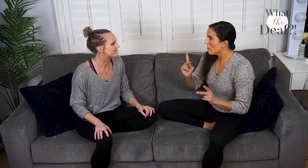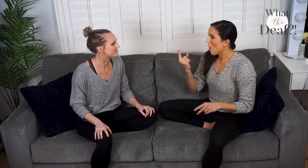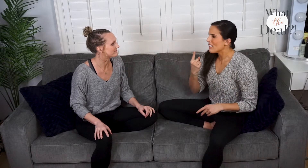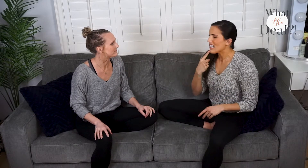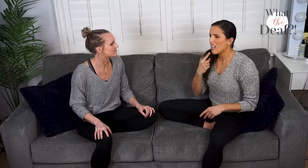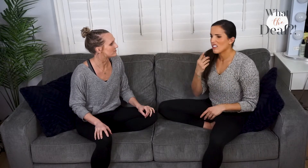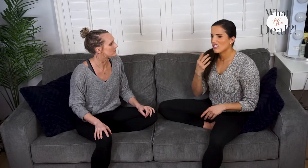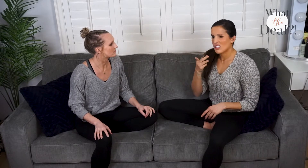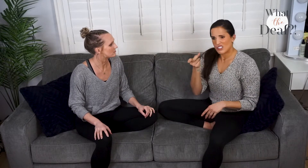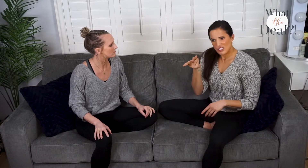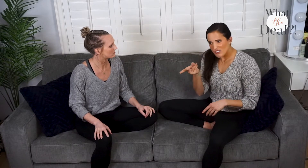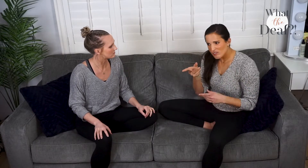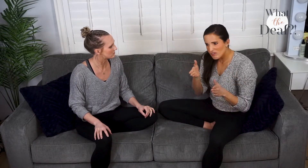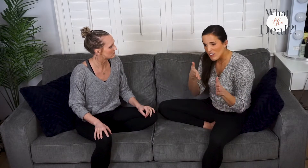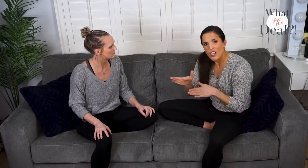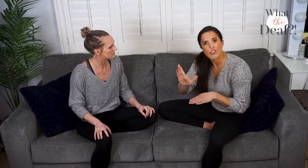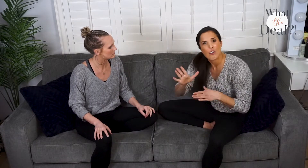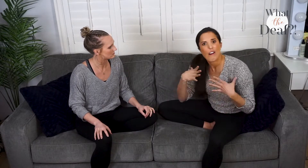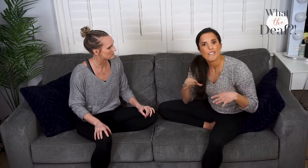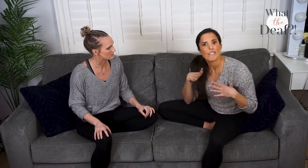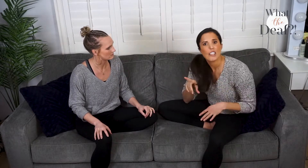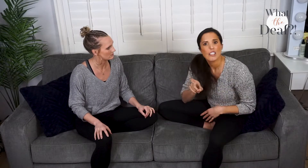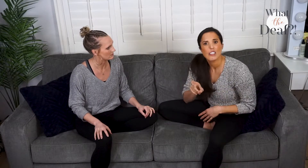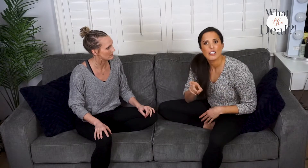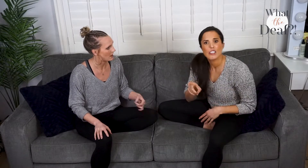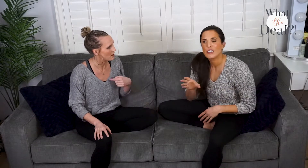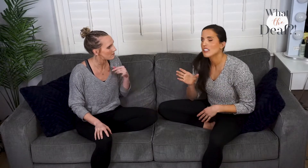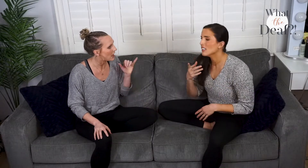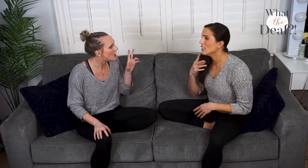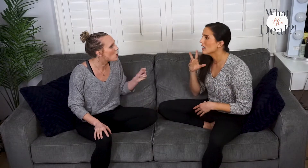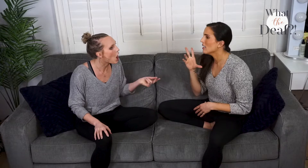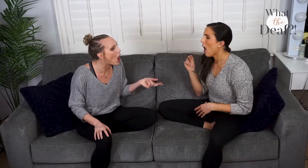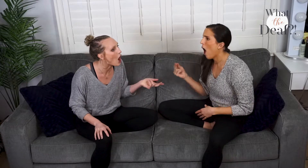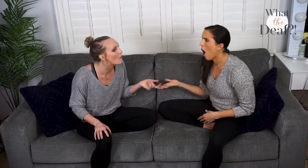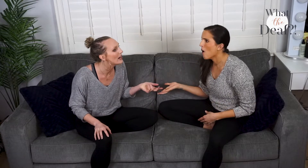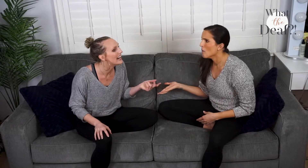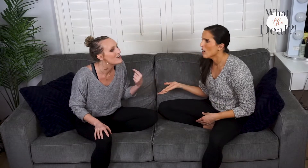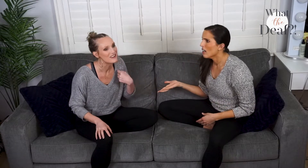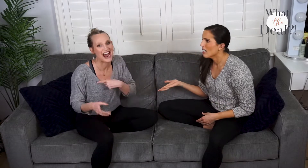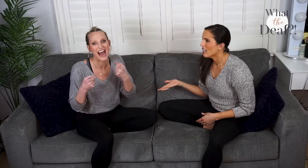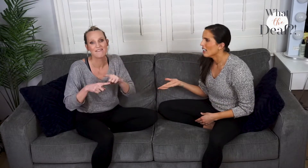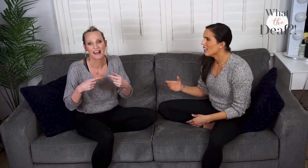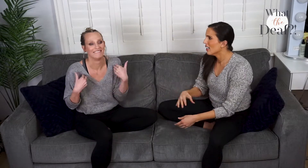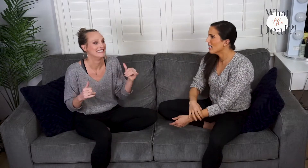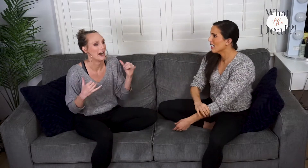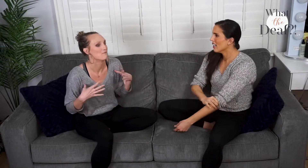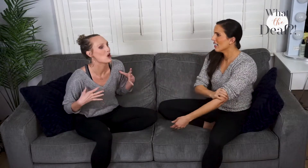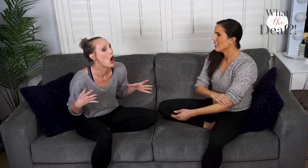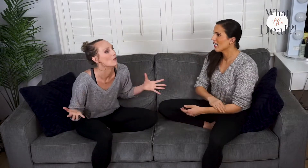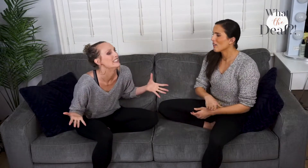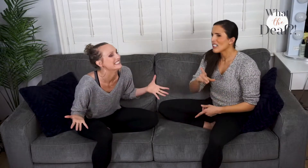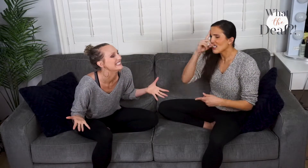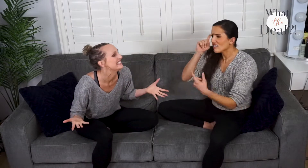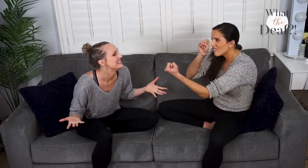and many people always say, "Did you guys plan your outfits?" And I'm like, no! - No! We just happen to have the same clothes.